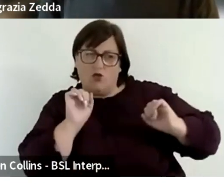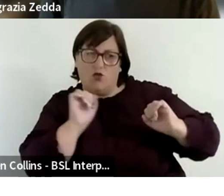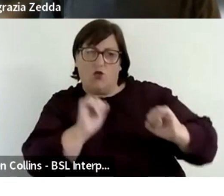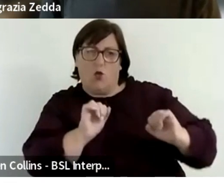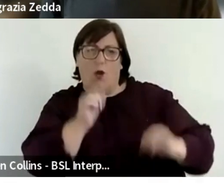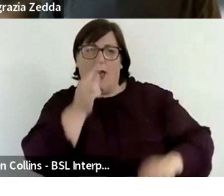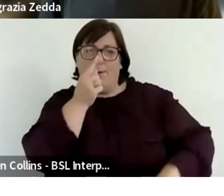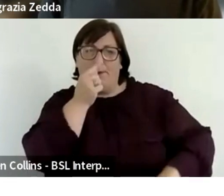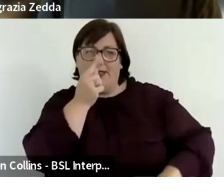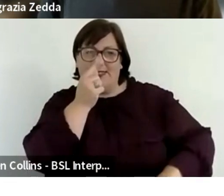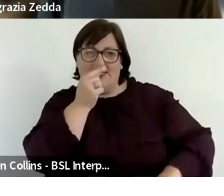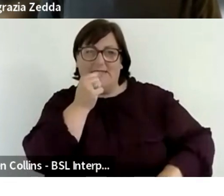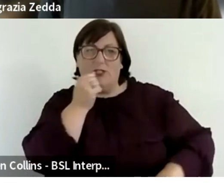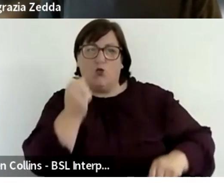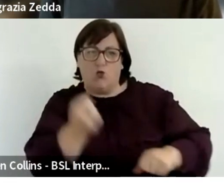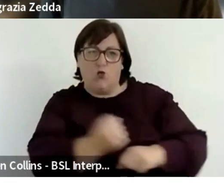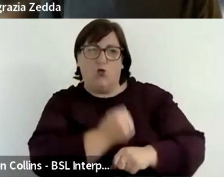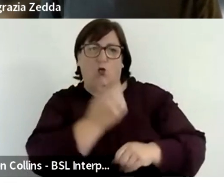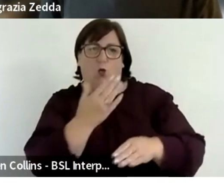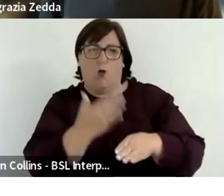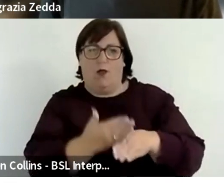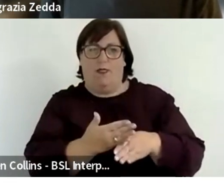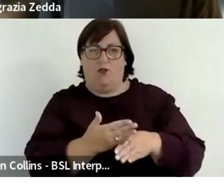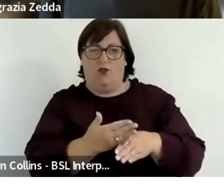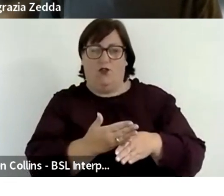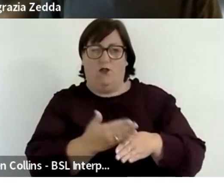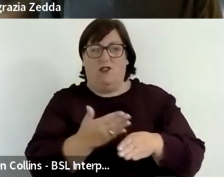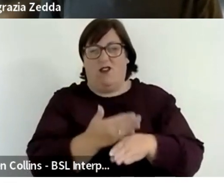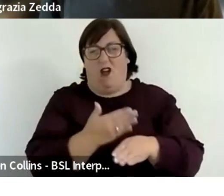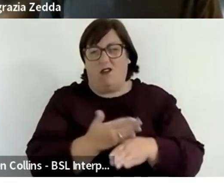A quick example, instead of specifically looking at,